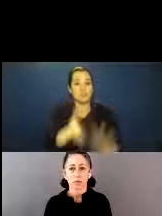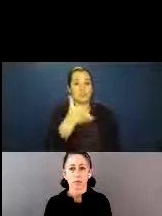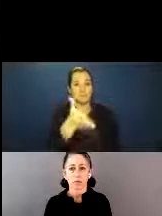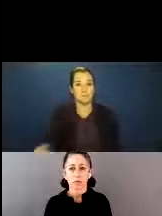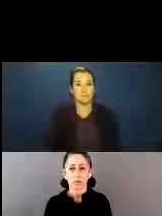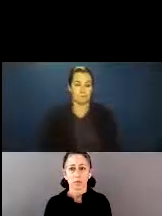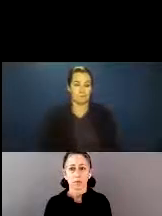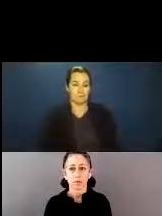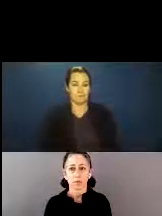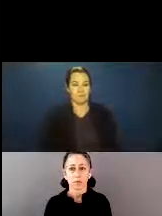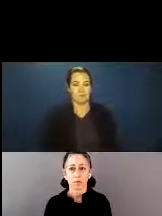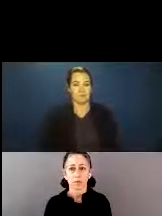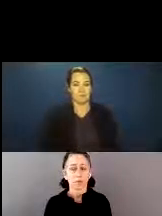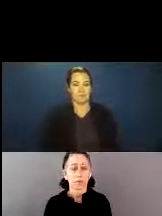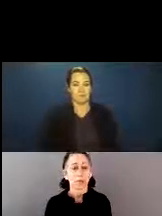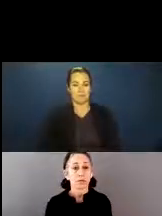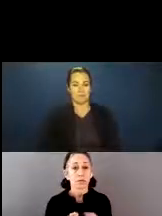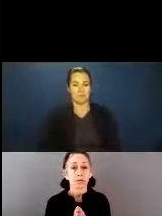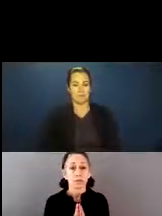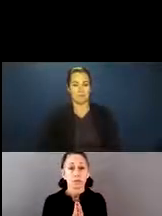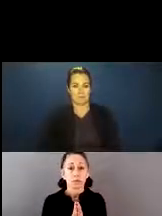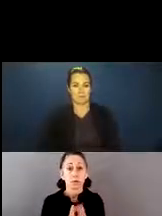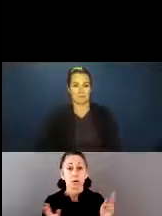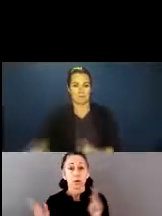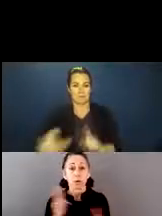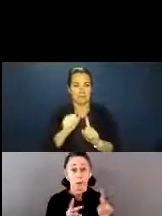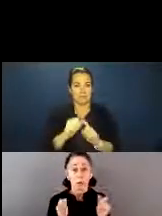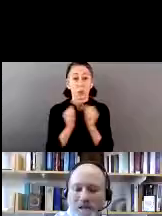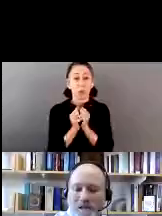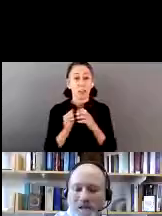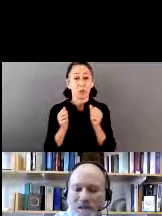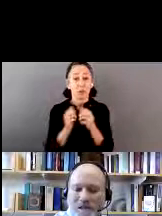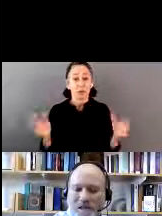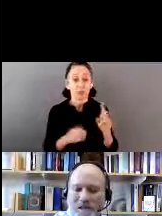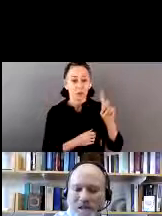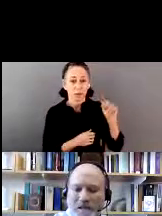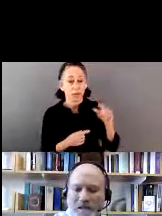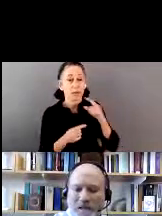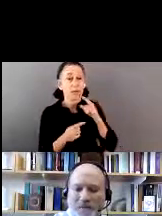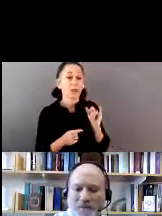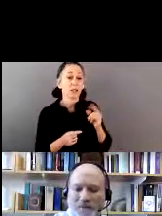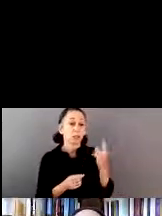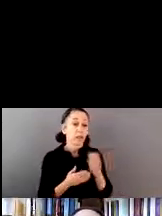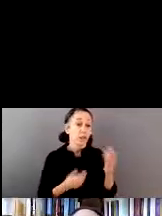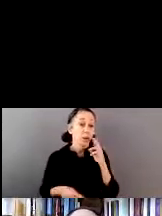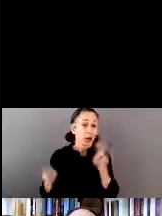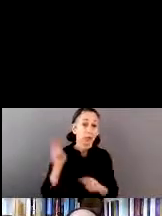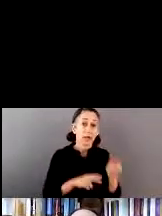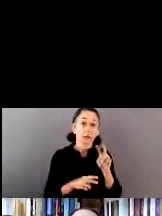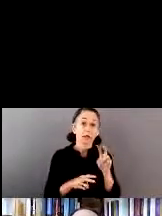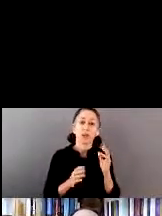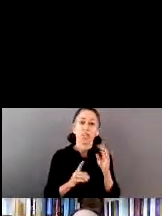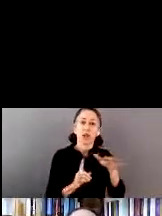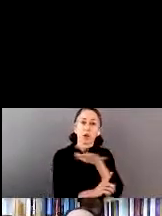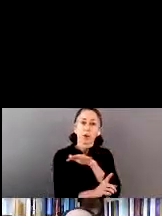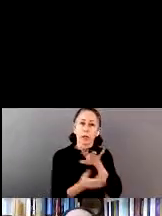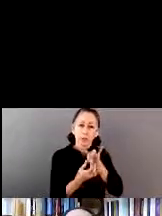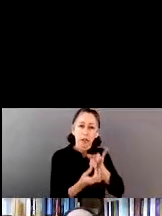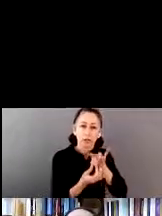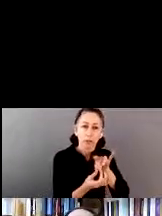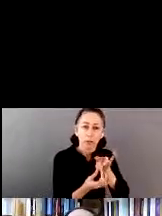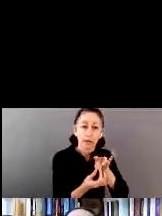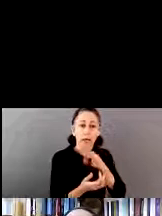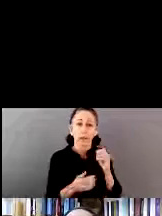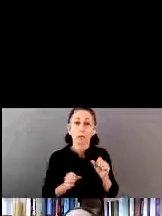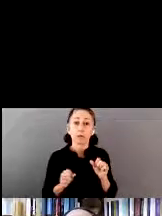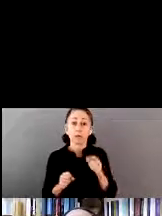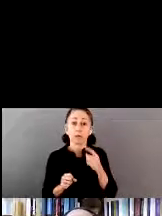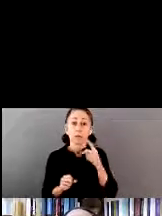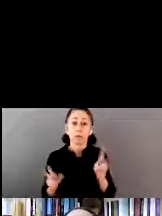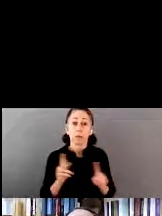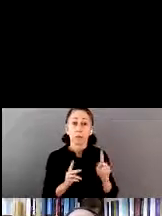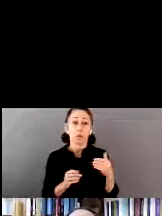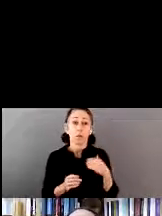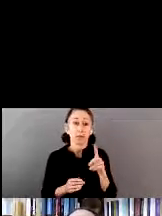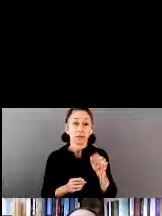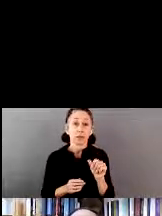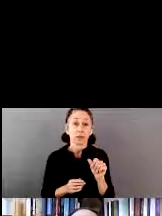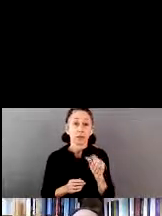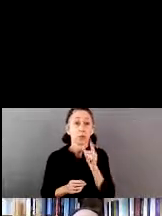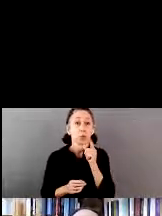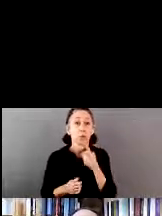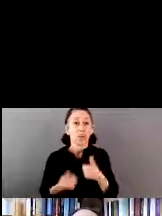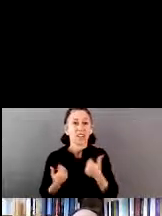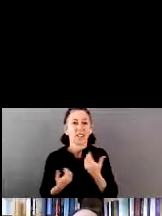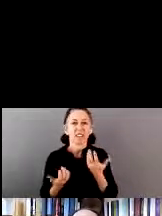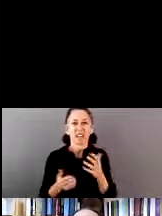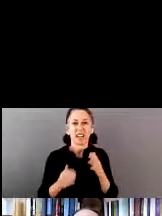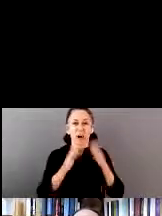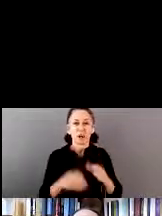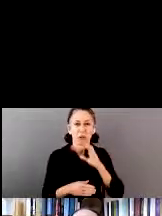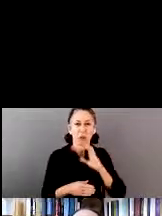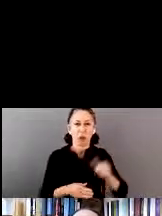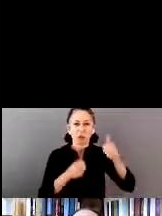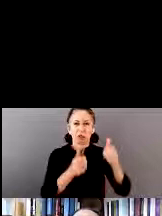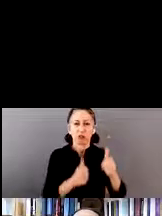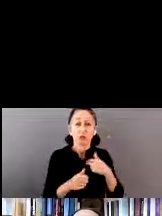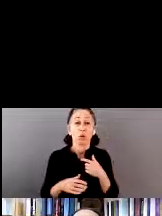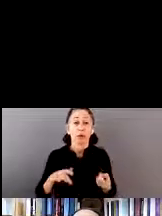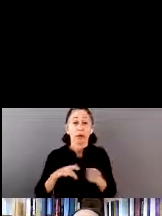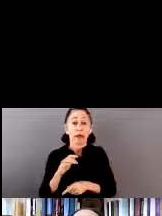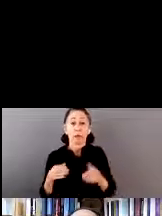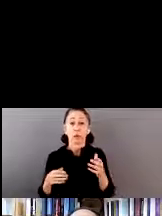that we've seen there was a narrowing of the the employment gap. We see that in the current population survey. We also see it in the American Community Survey. This is when the economy was at full employment, we're chugging along and this was all pre-COVID. There was also